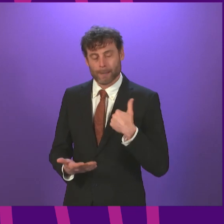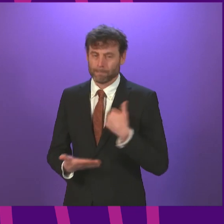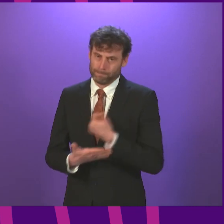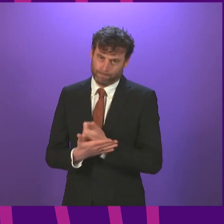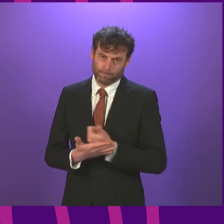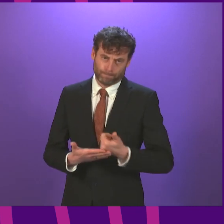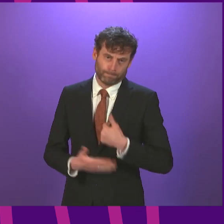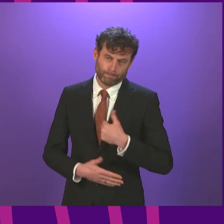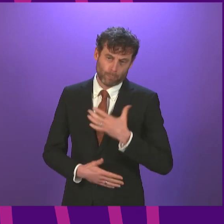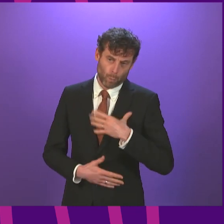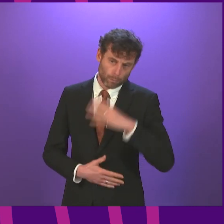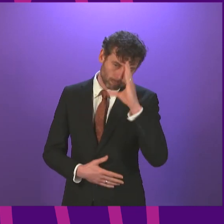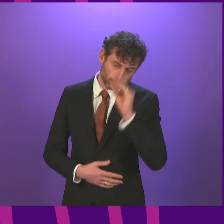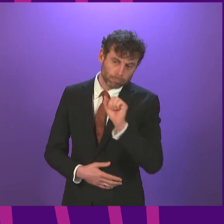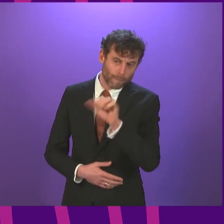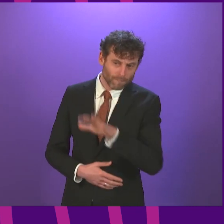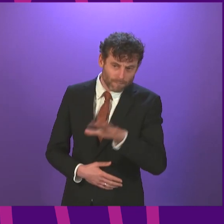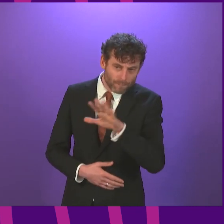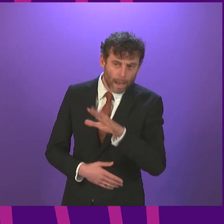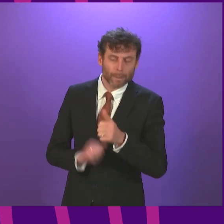condolences to everyone who has lost a loved one.